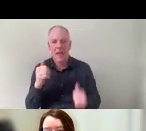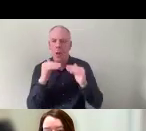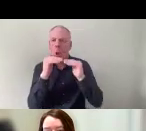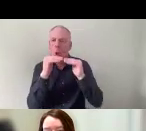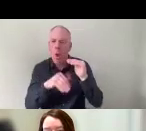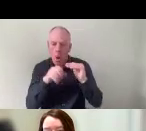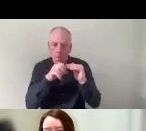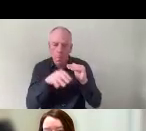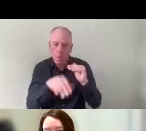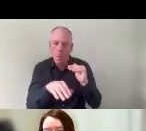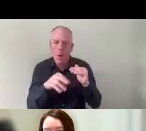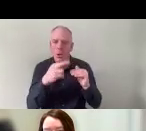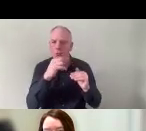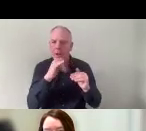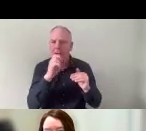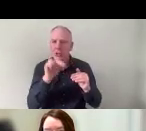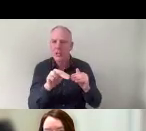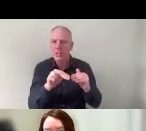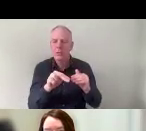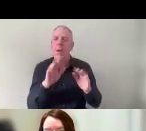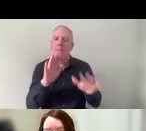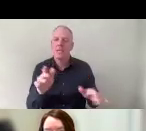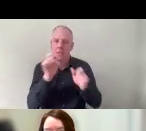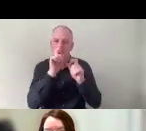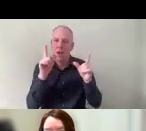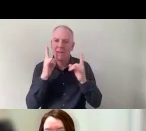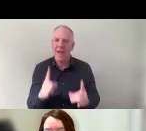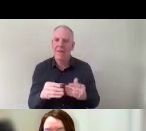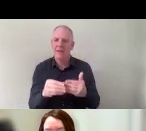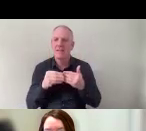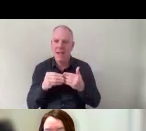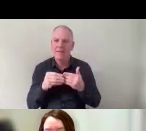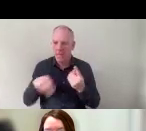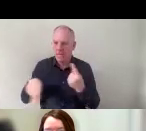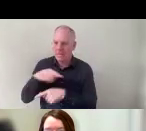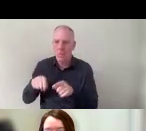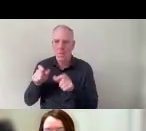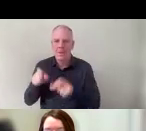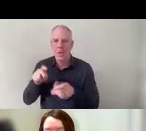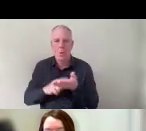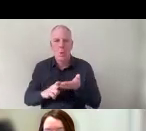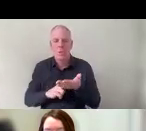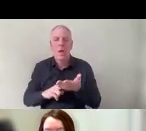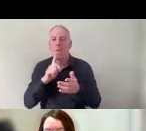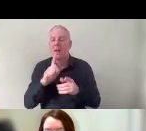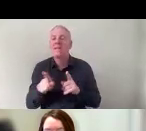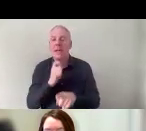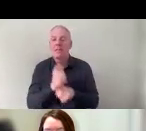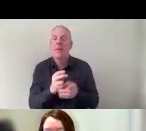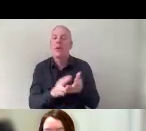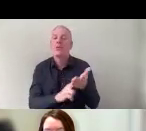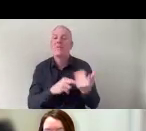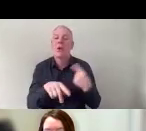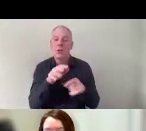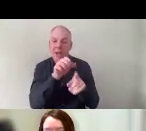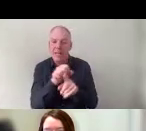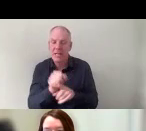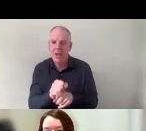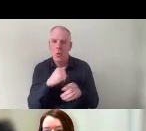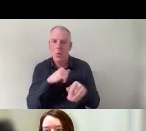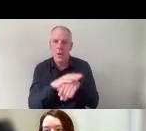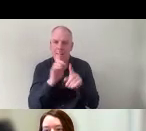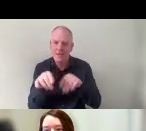ionizing radiation, so we need to be mindful of the health and safety aspect while using it. But it's very useful for identifying pigments, and I'll show you a bit more